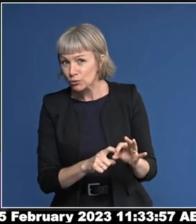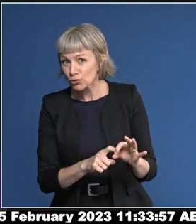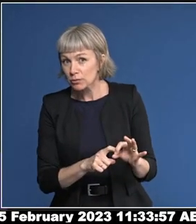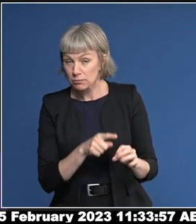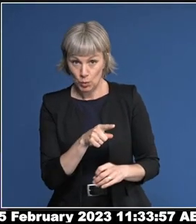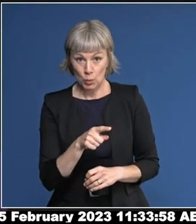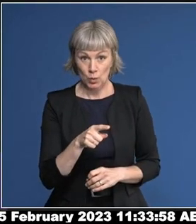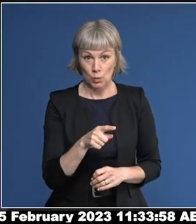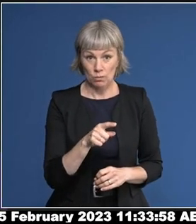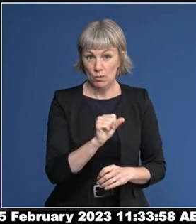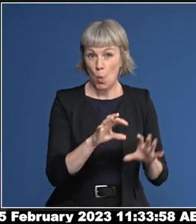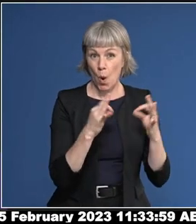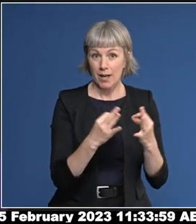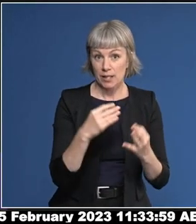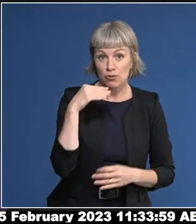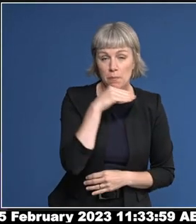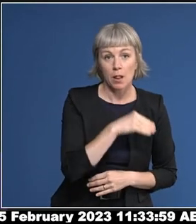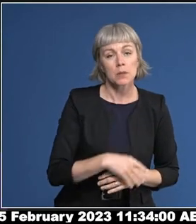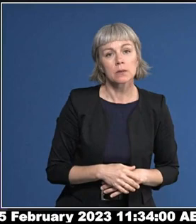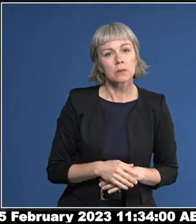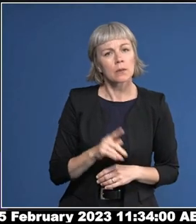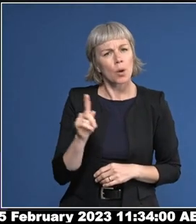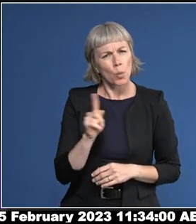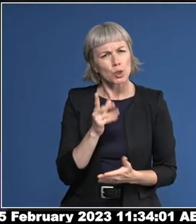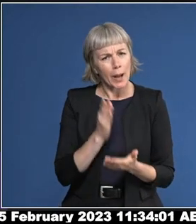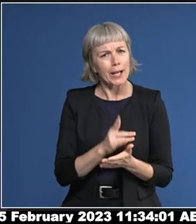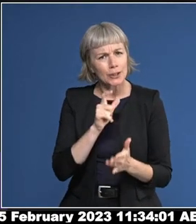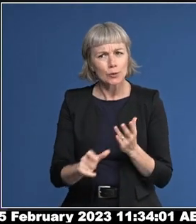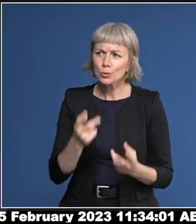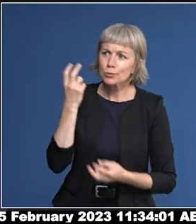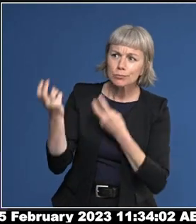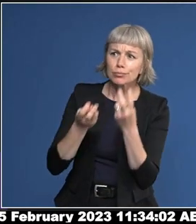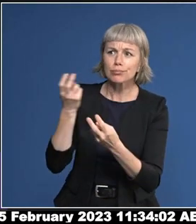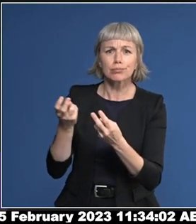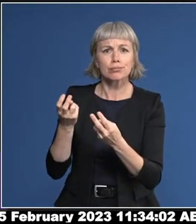What attempts, if any, have you done to reach out to the many disability advocacy